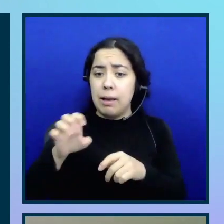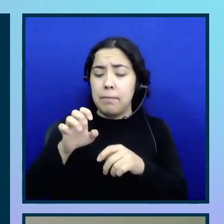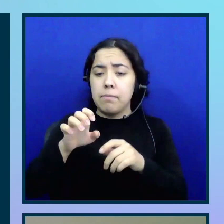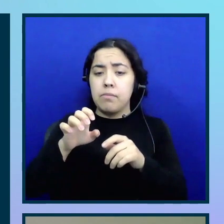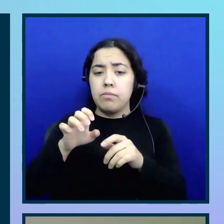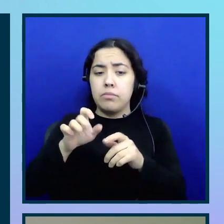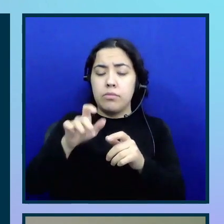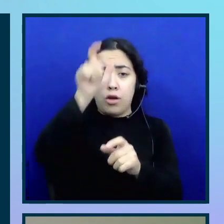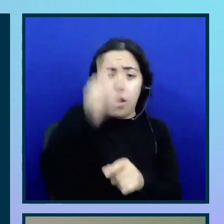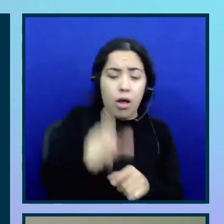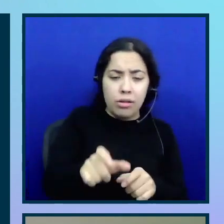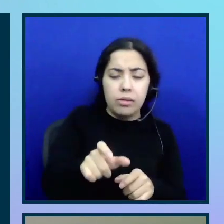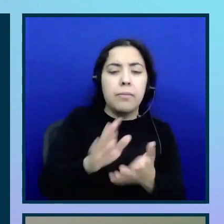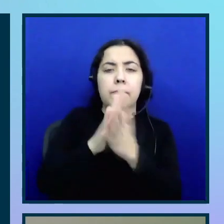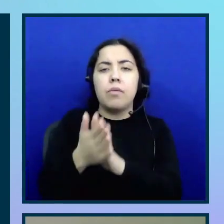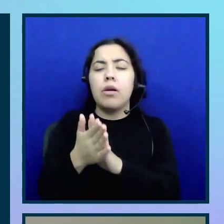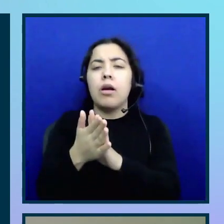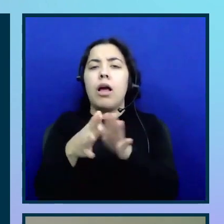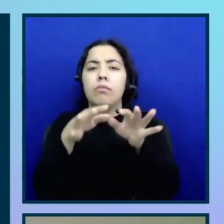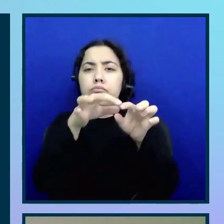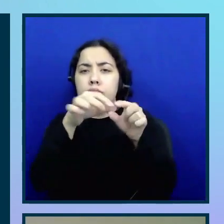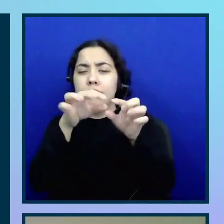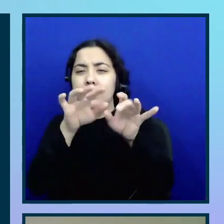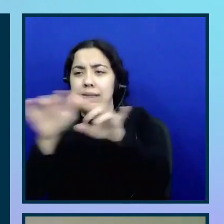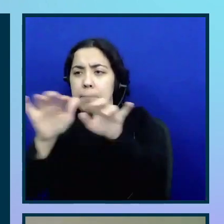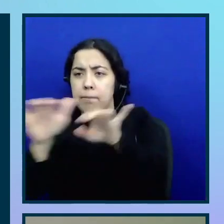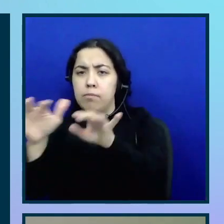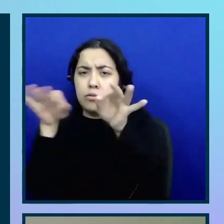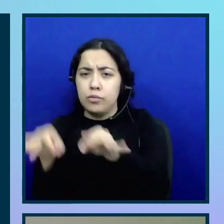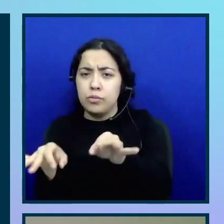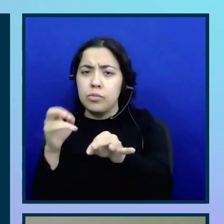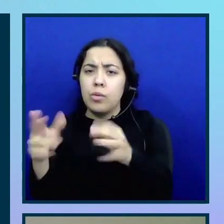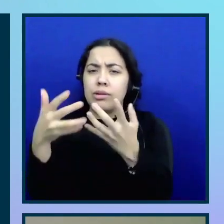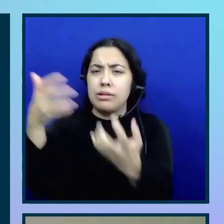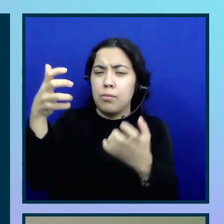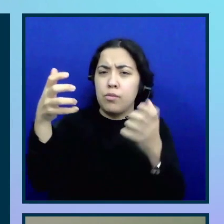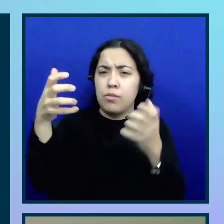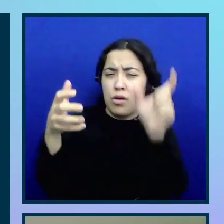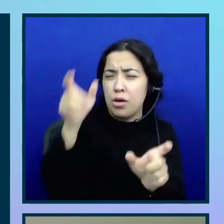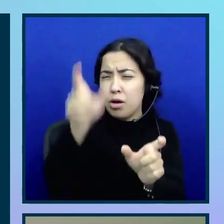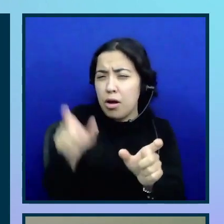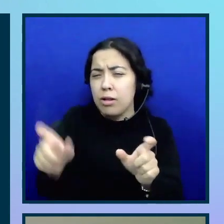which is the name of the item versus like separate columns? Something to look at is on small screens.